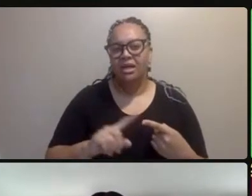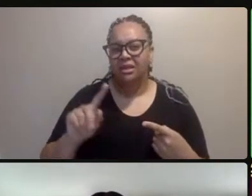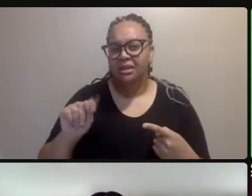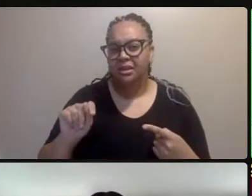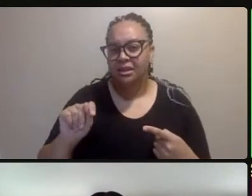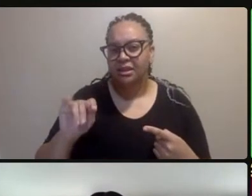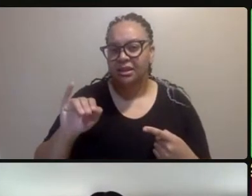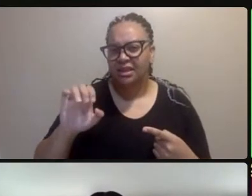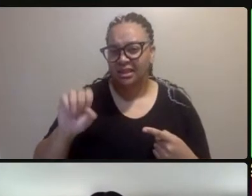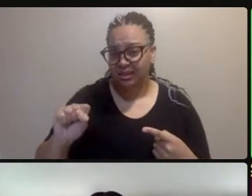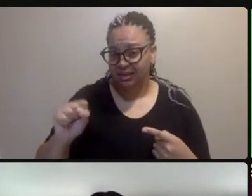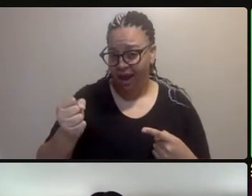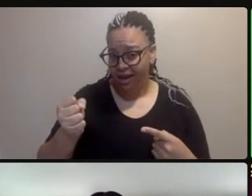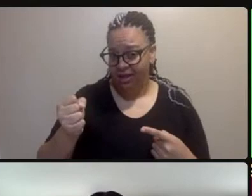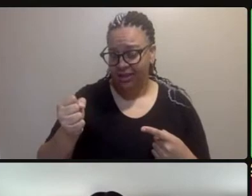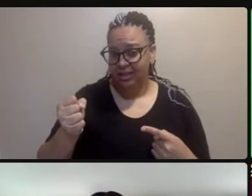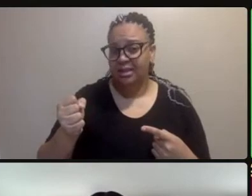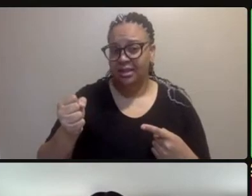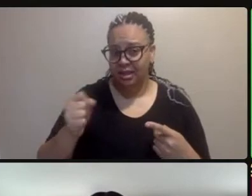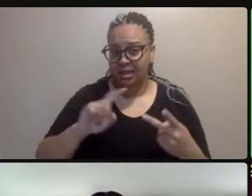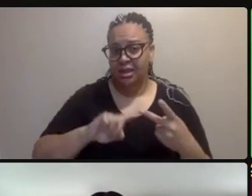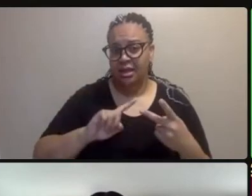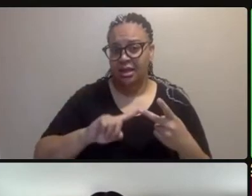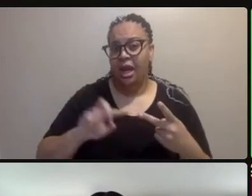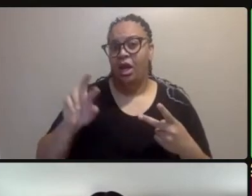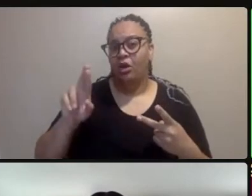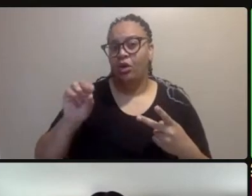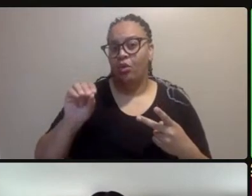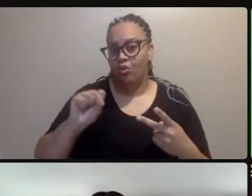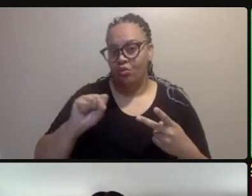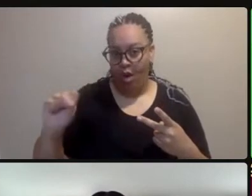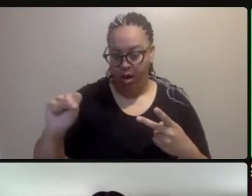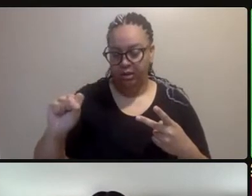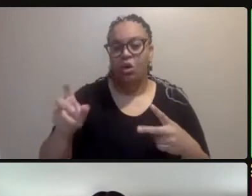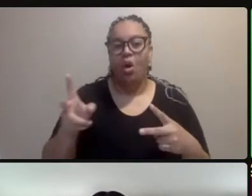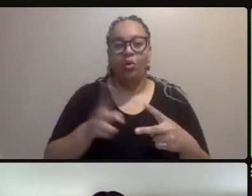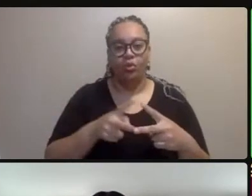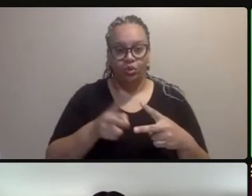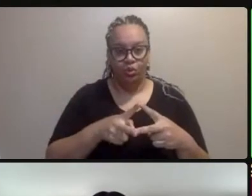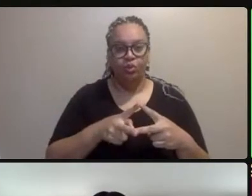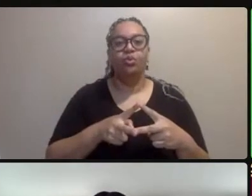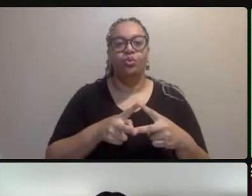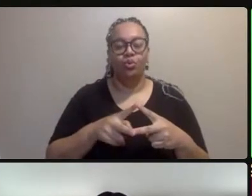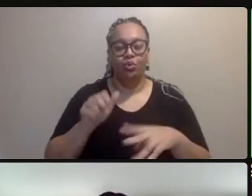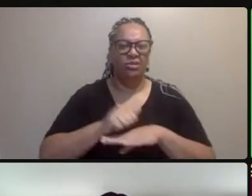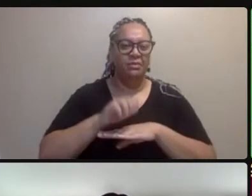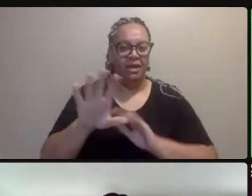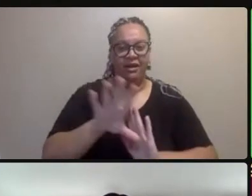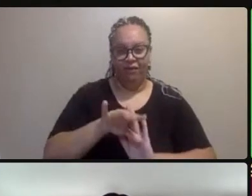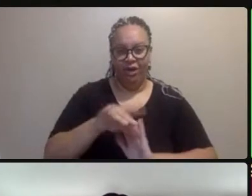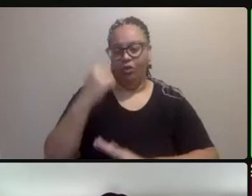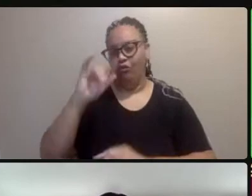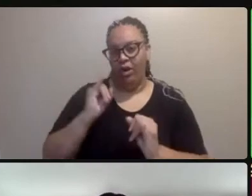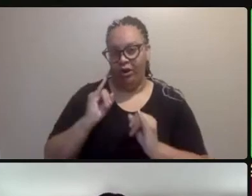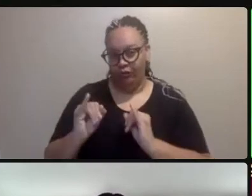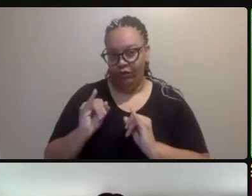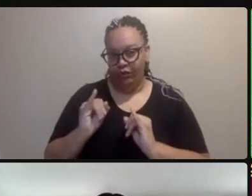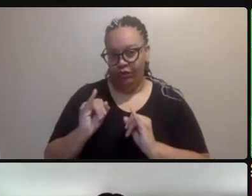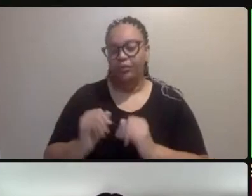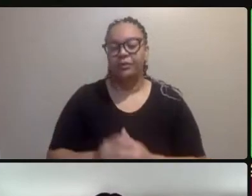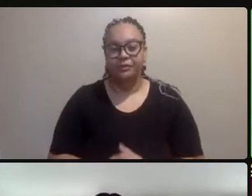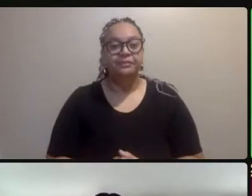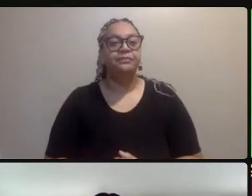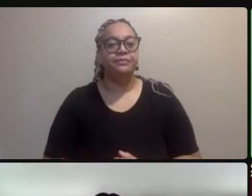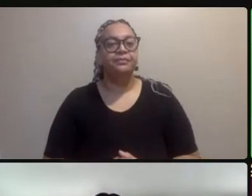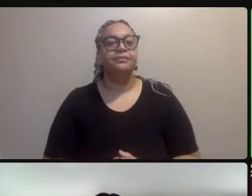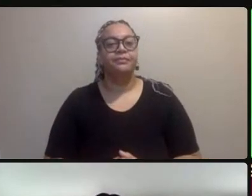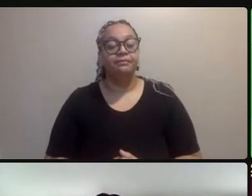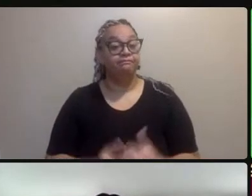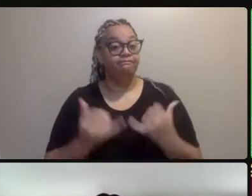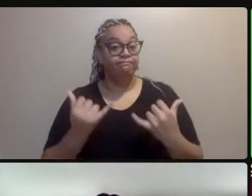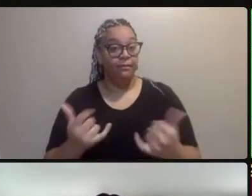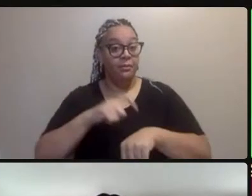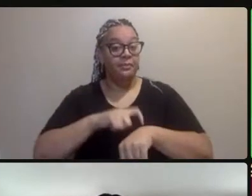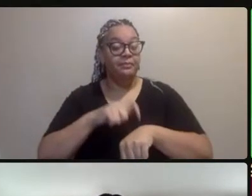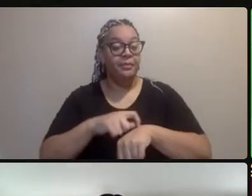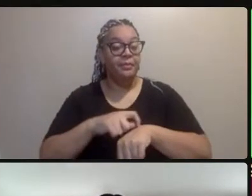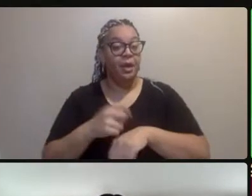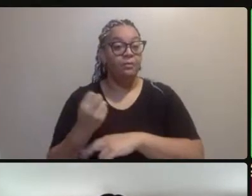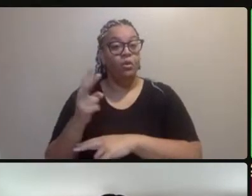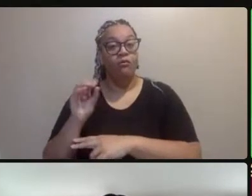ARE TIES.